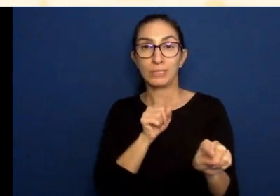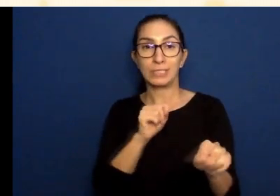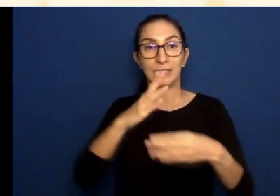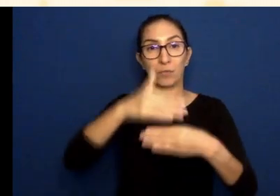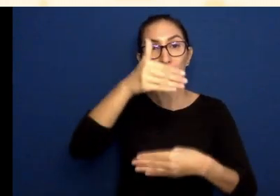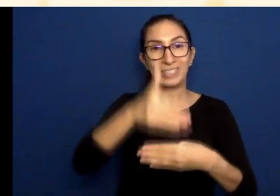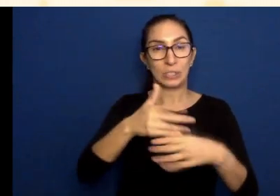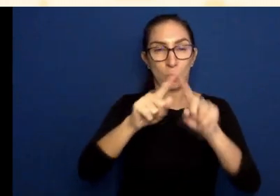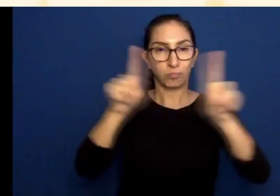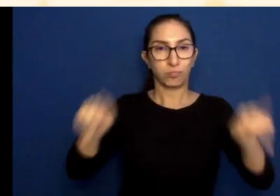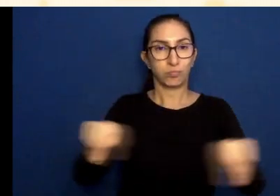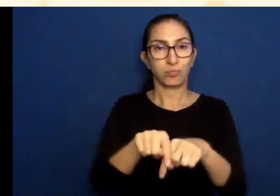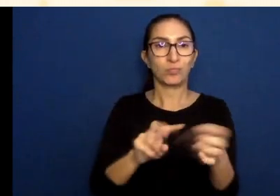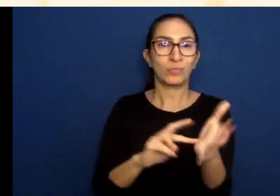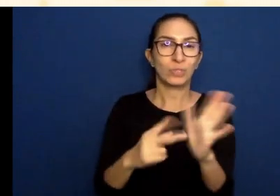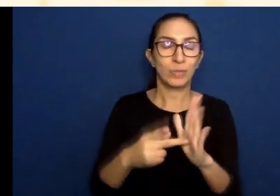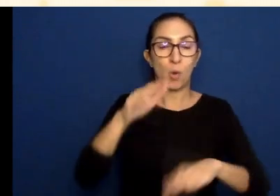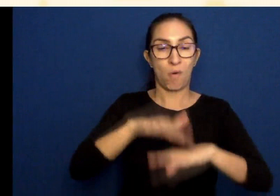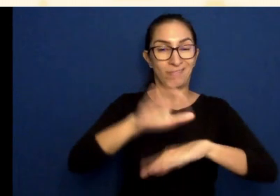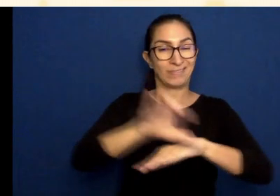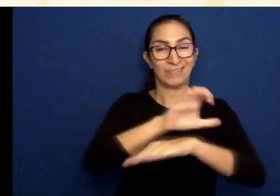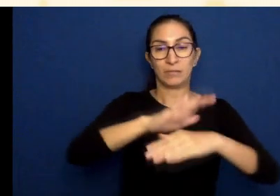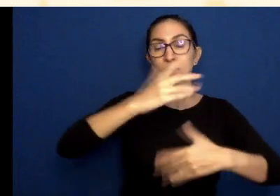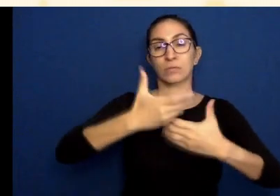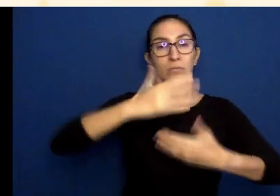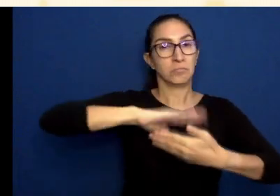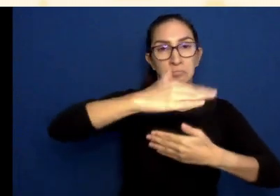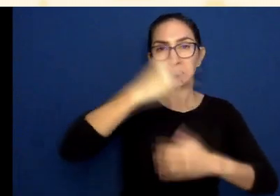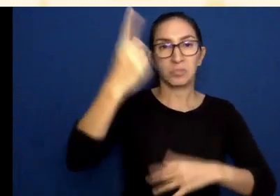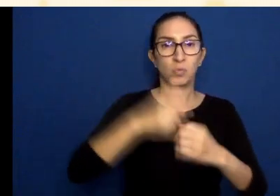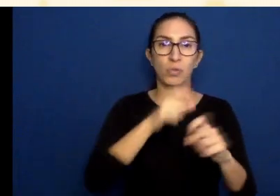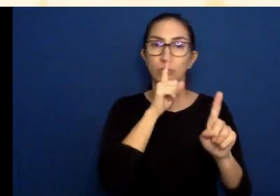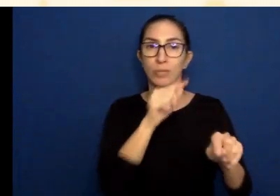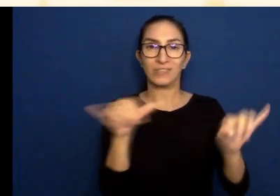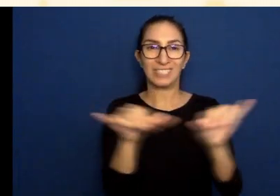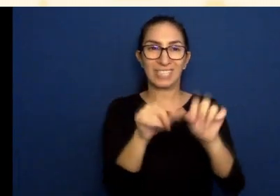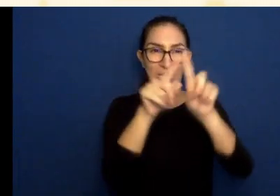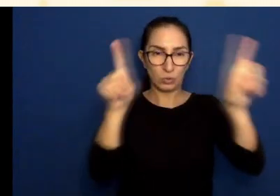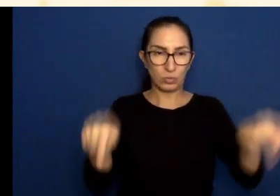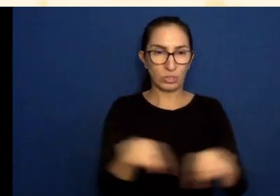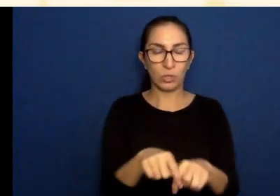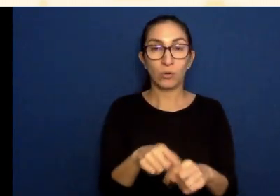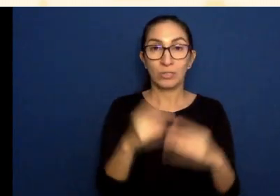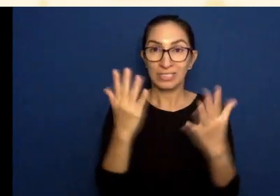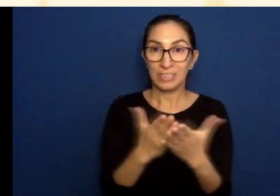Testing on the devices with assistive technology; testing on mobile and tablet devices with assistive technologies.